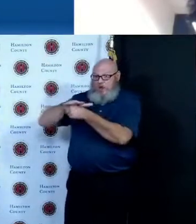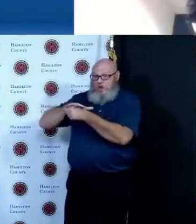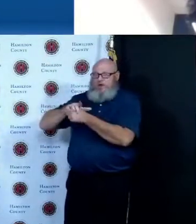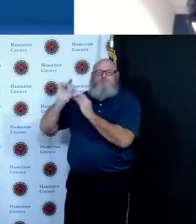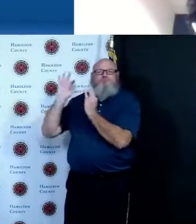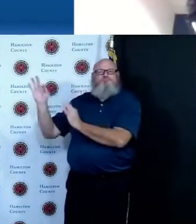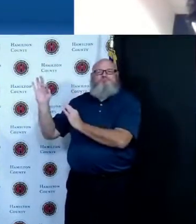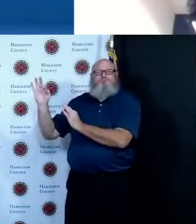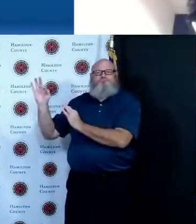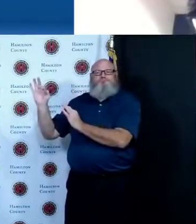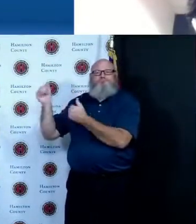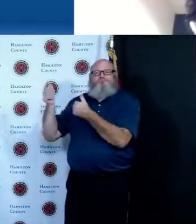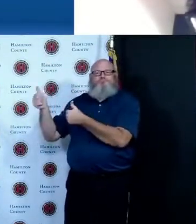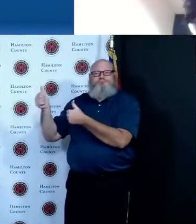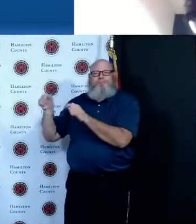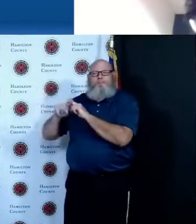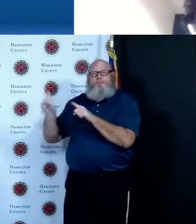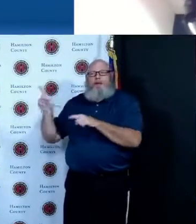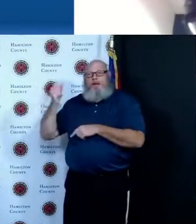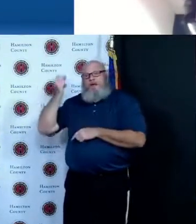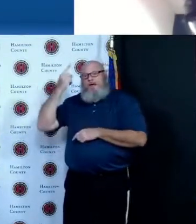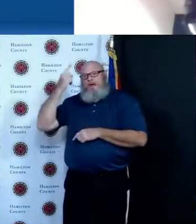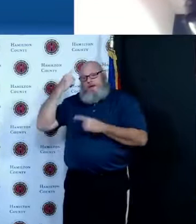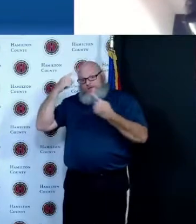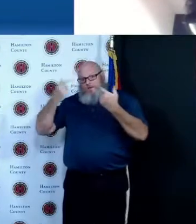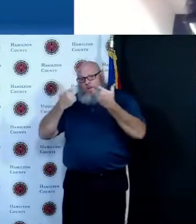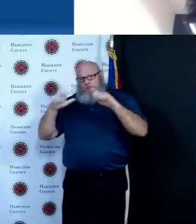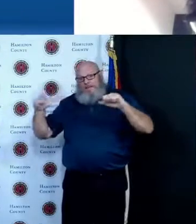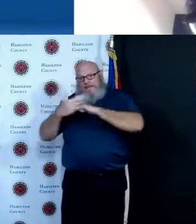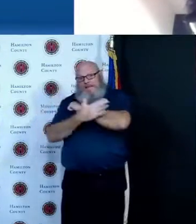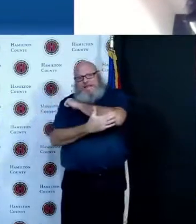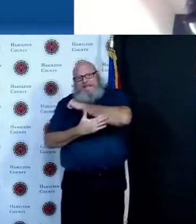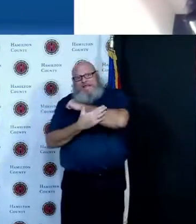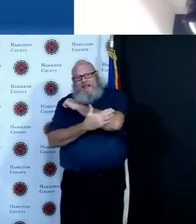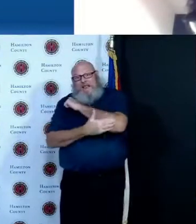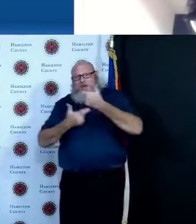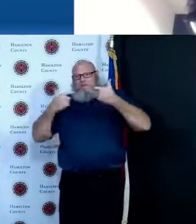numbers are so high and the do we're having a hard time keeping up because the doses just